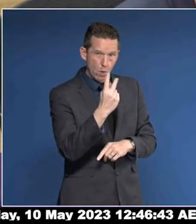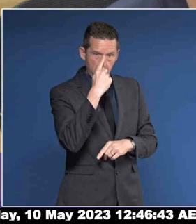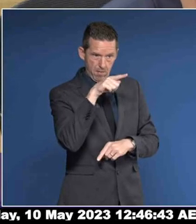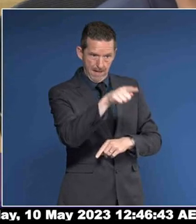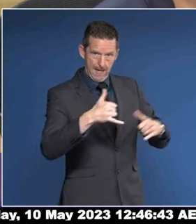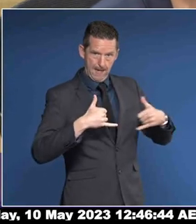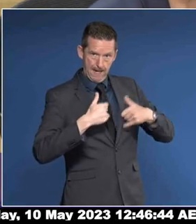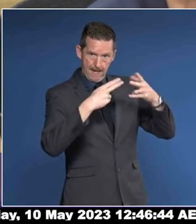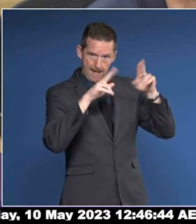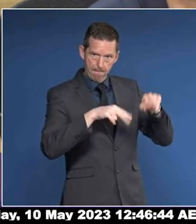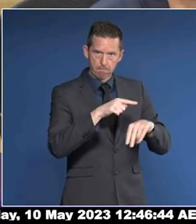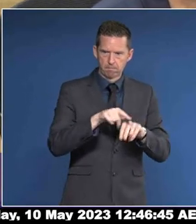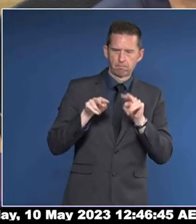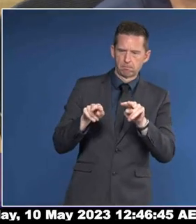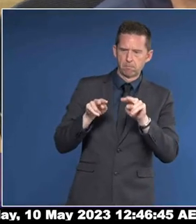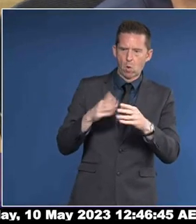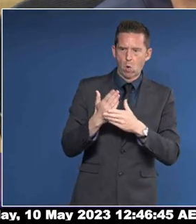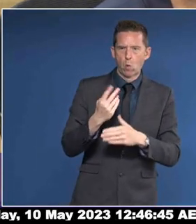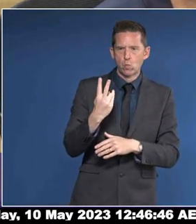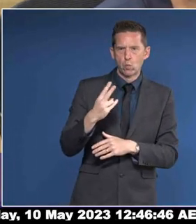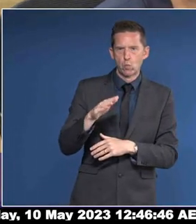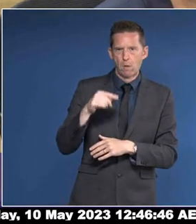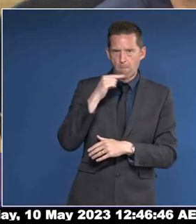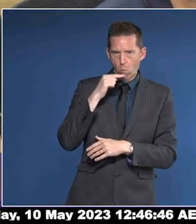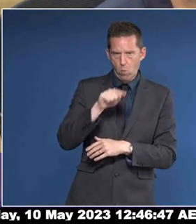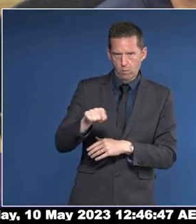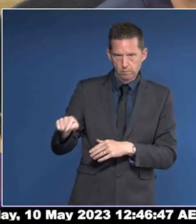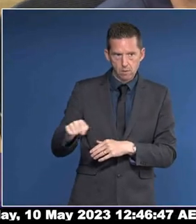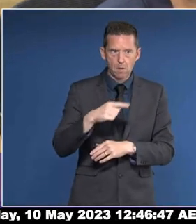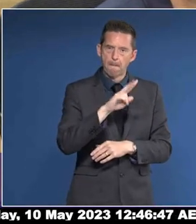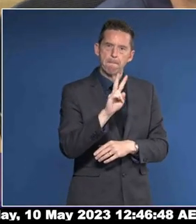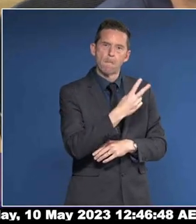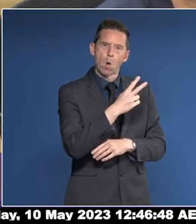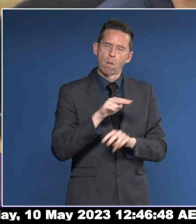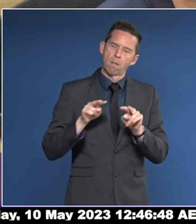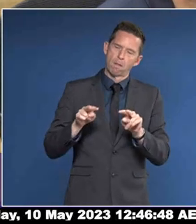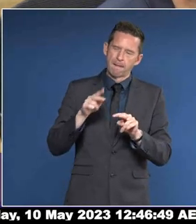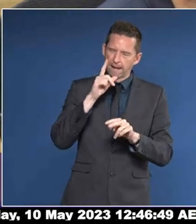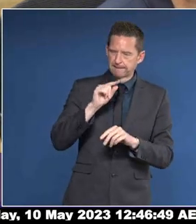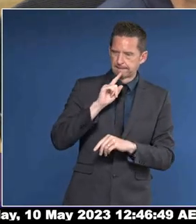and Jonathon. They identified or recognised the young men as intellectually handicapped.